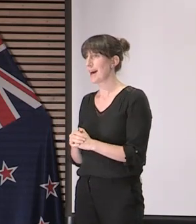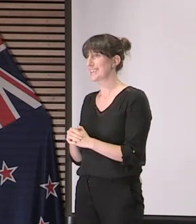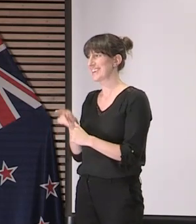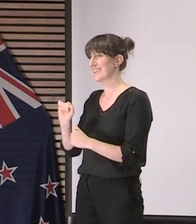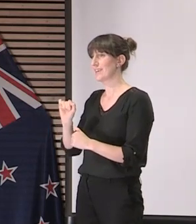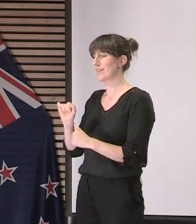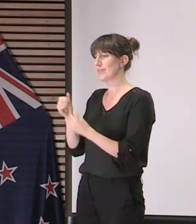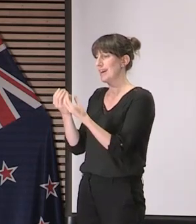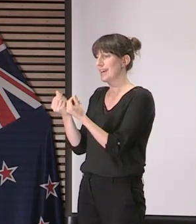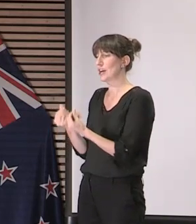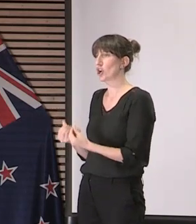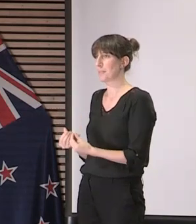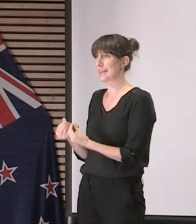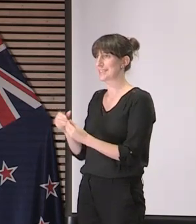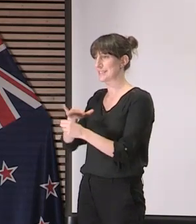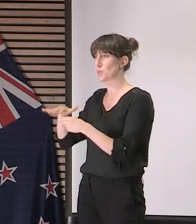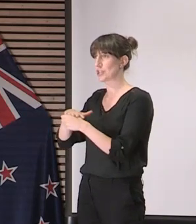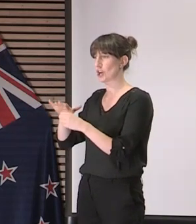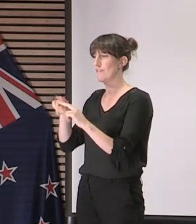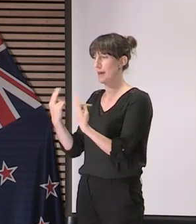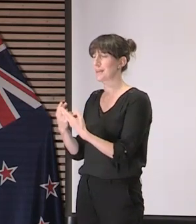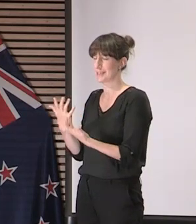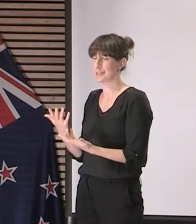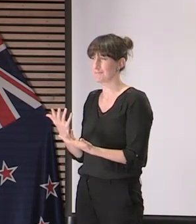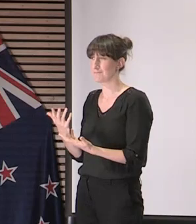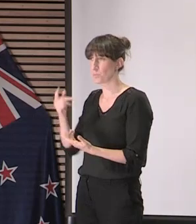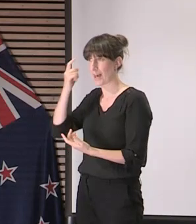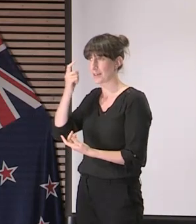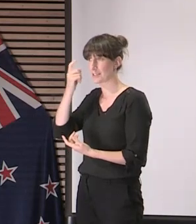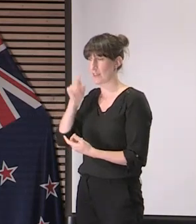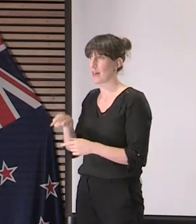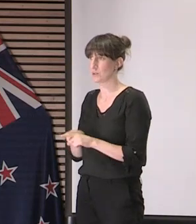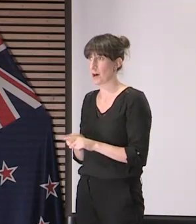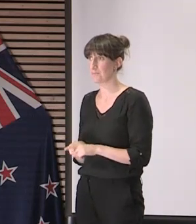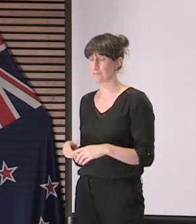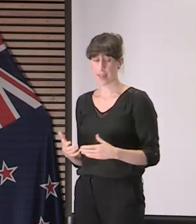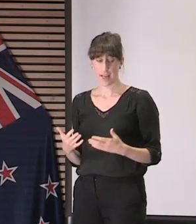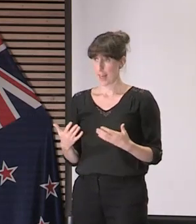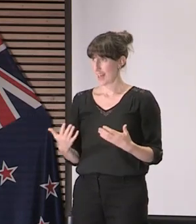We're working as hard as we can to remedy that. Socioeconomics do play a big